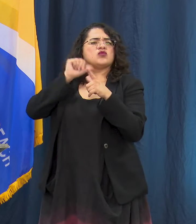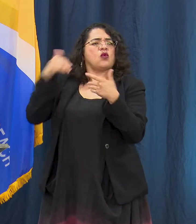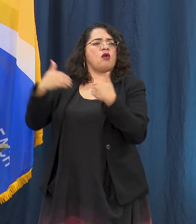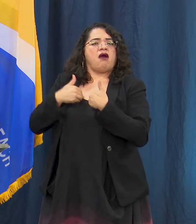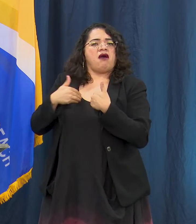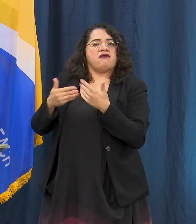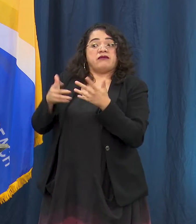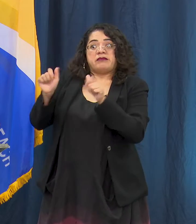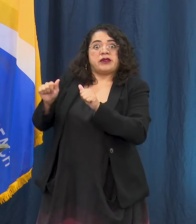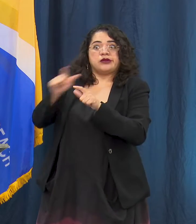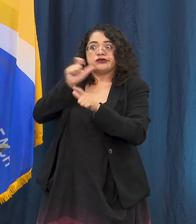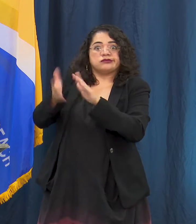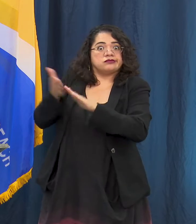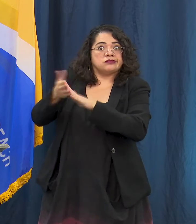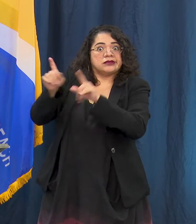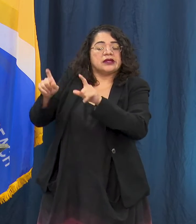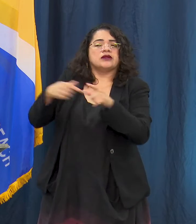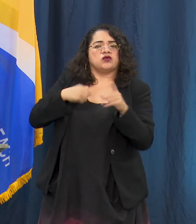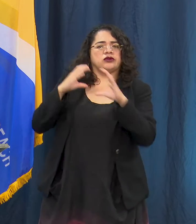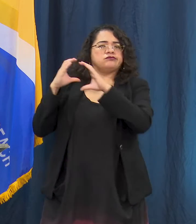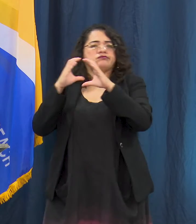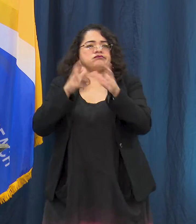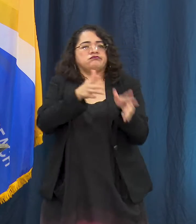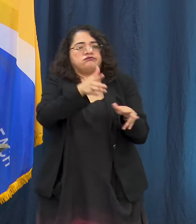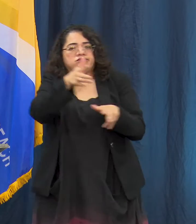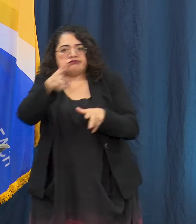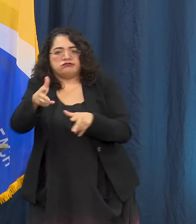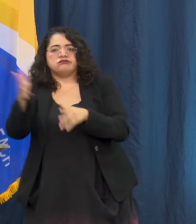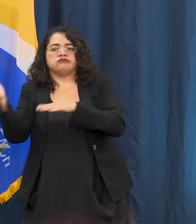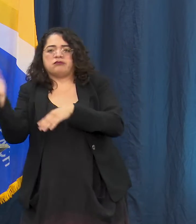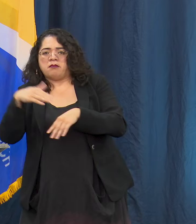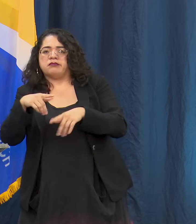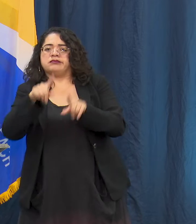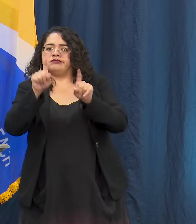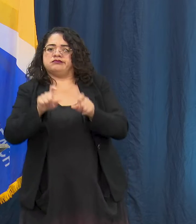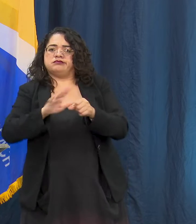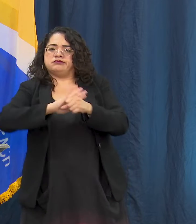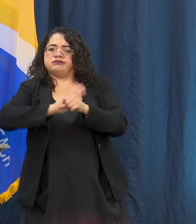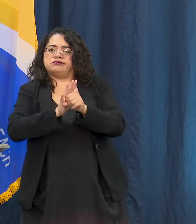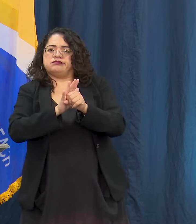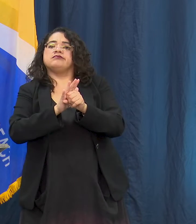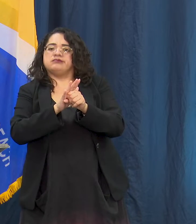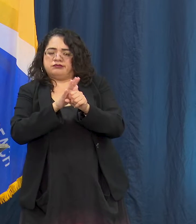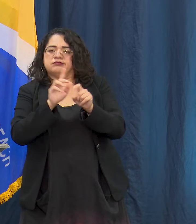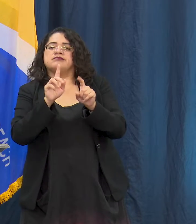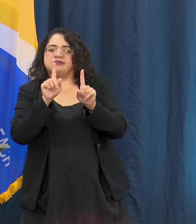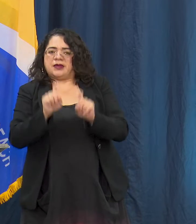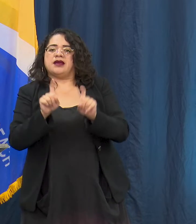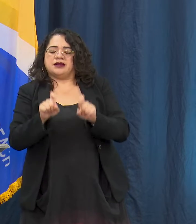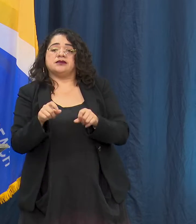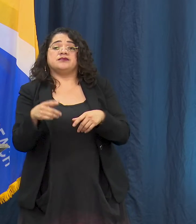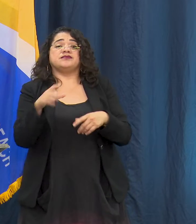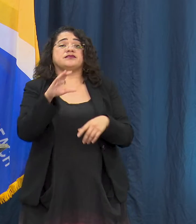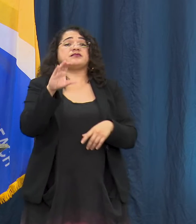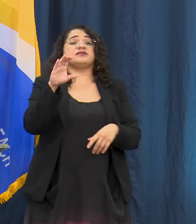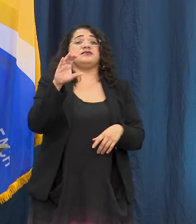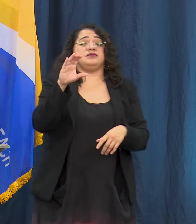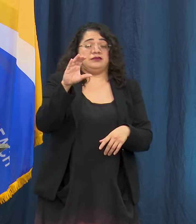tests. Mobile testing services are being provided by the collection transportation and analysis team, a specialized team of medical